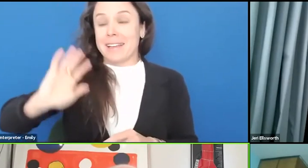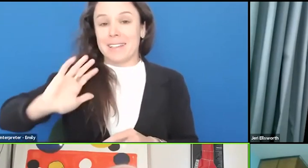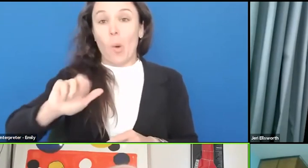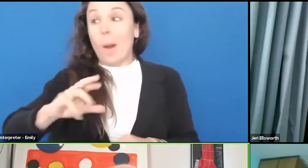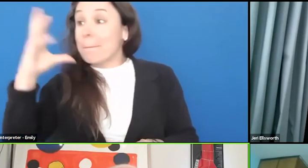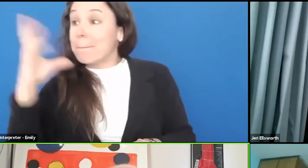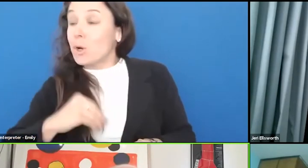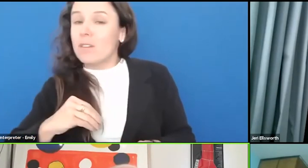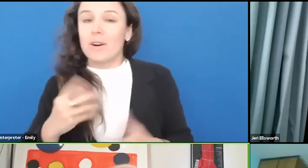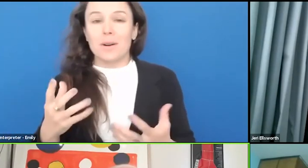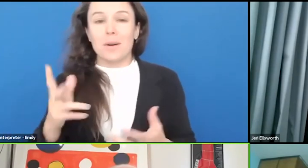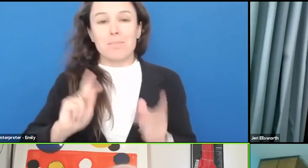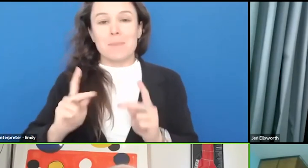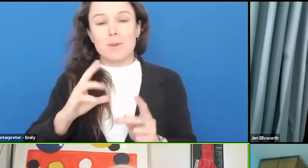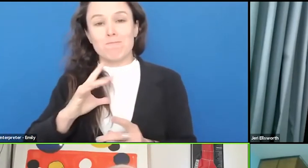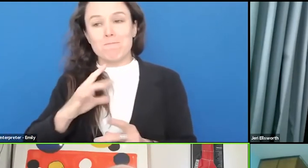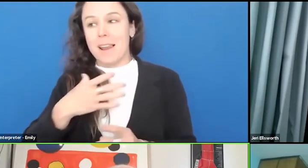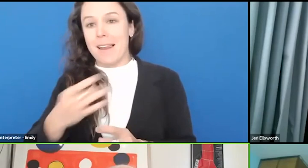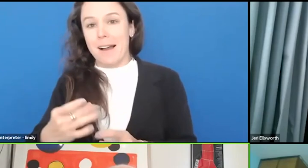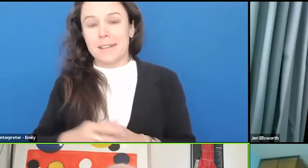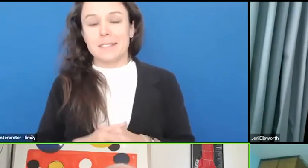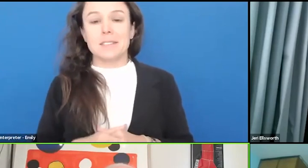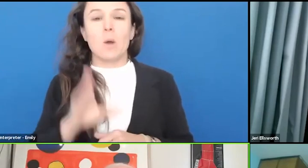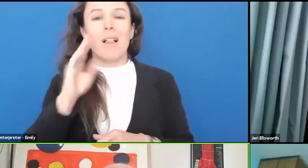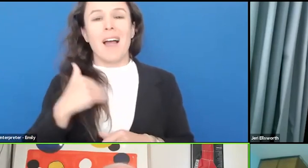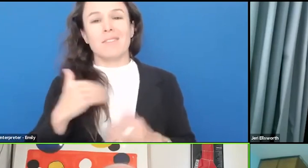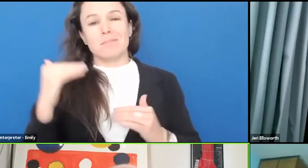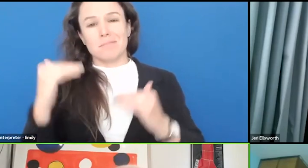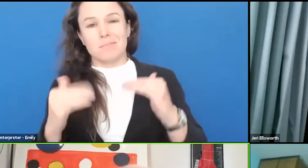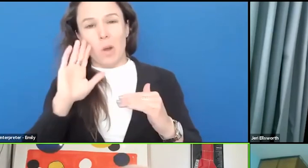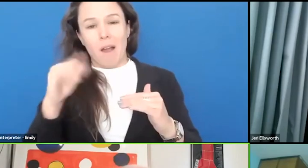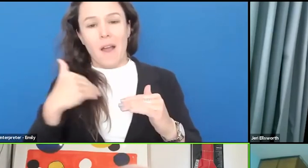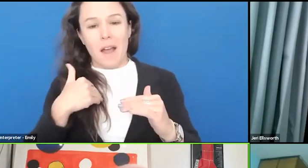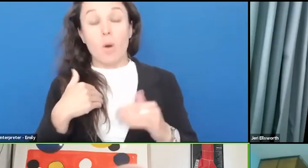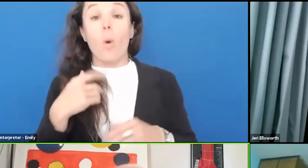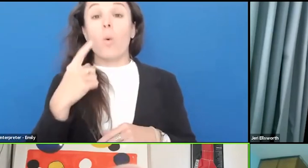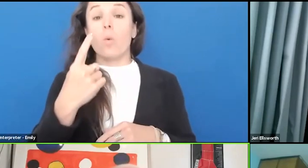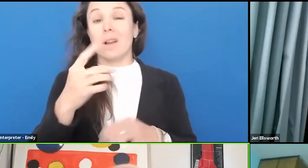that, so I think there's going to be a balance that -- and this I think is an important point --